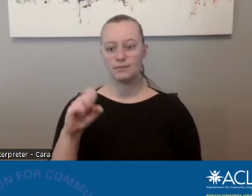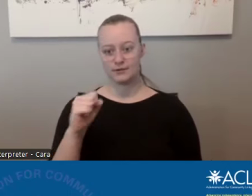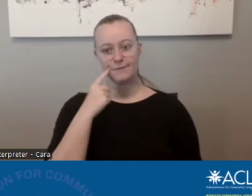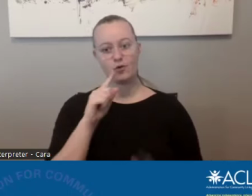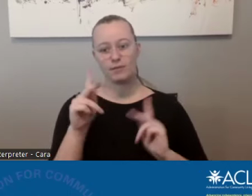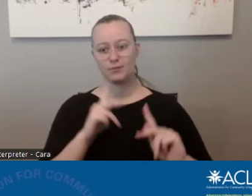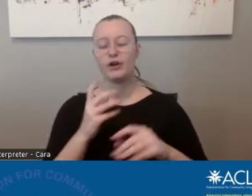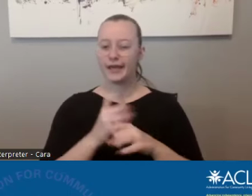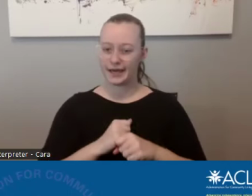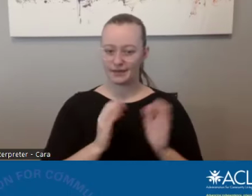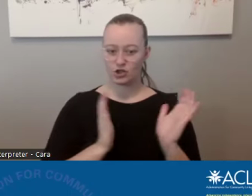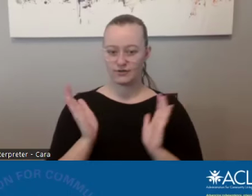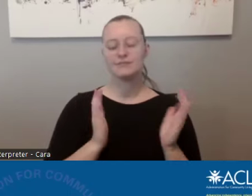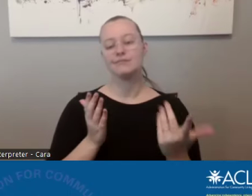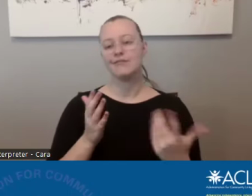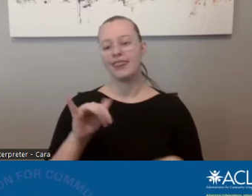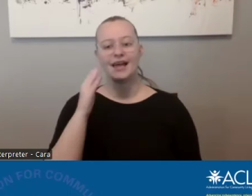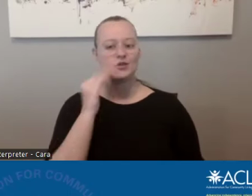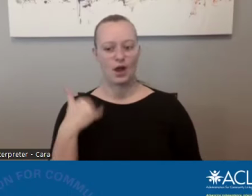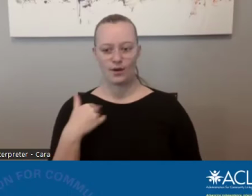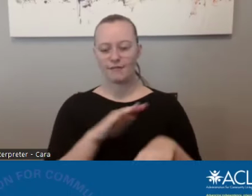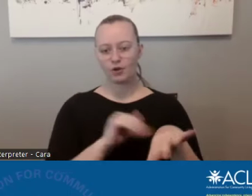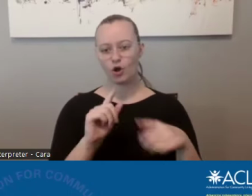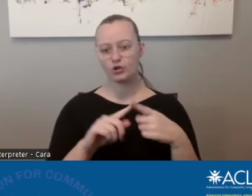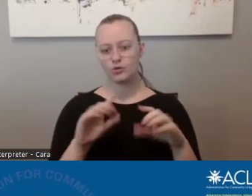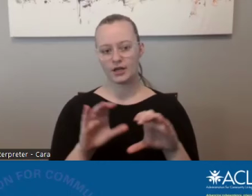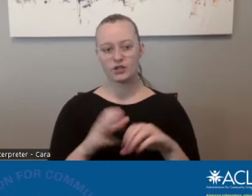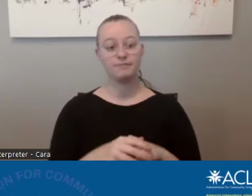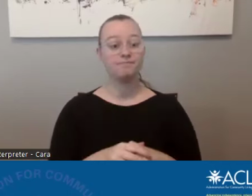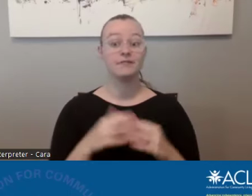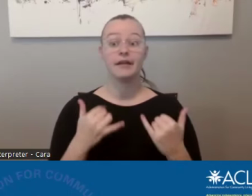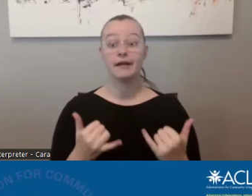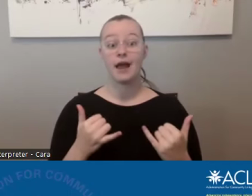And that's where this call to action comes into play. And now I'm pleased to introduce TisaMarie